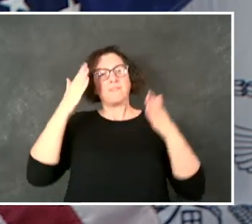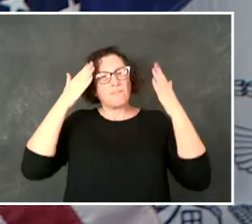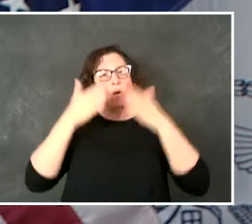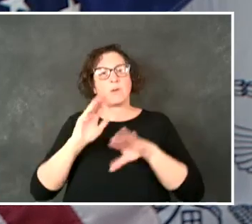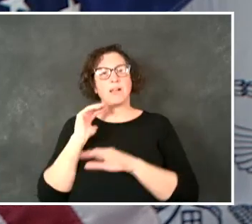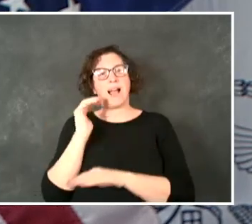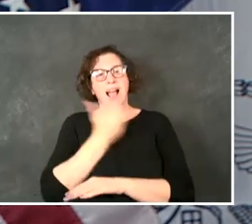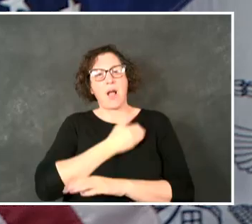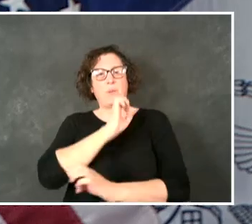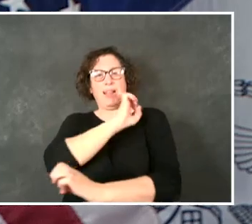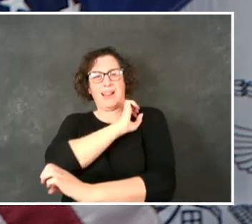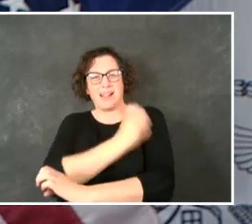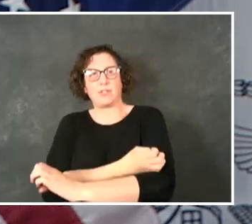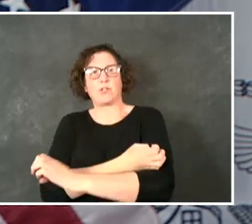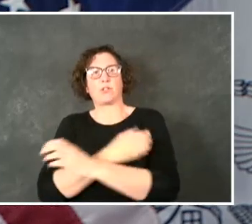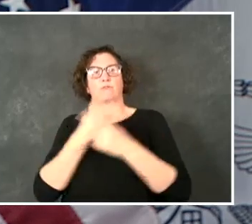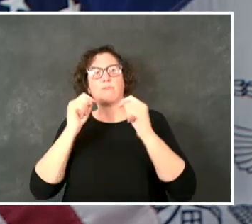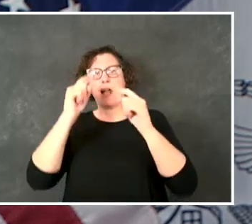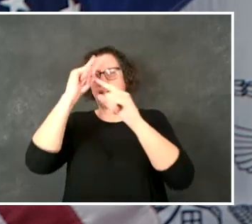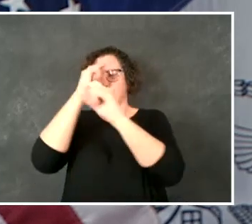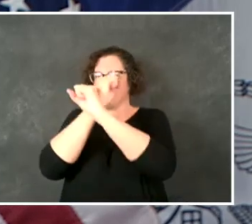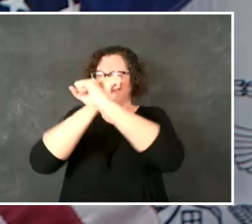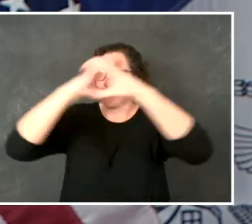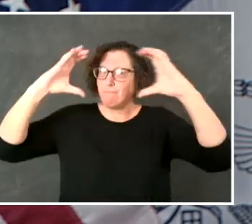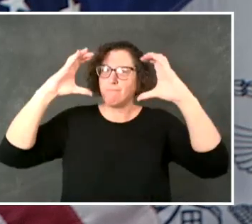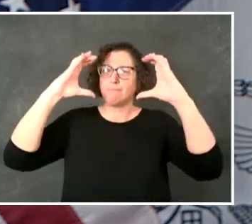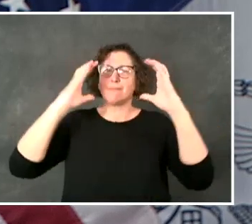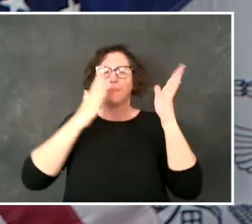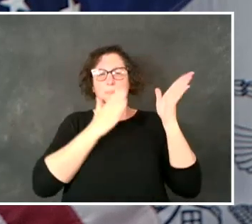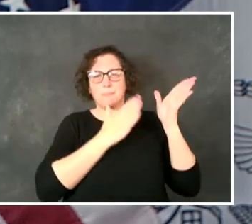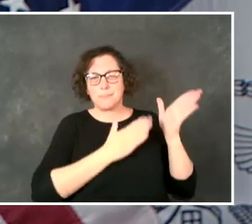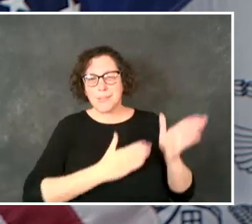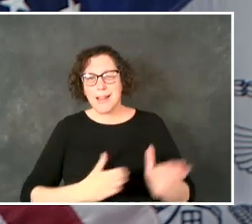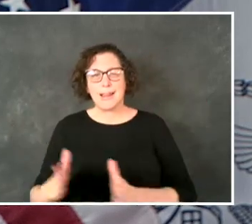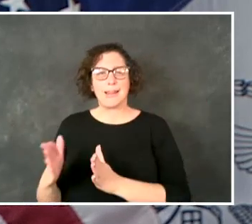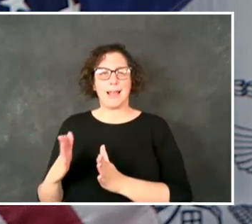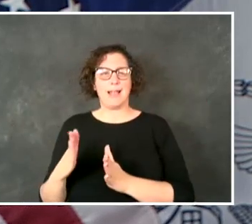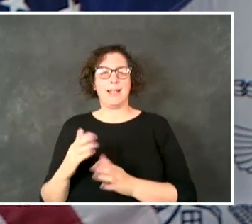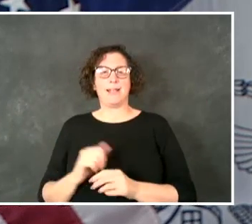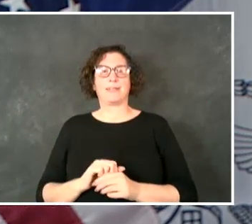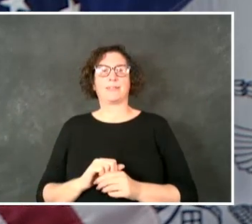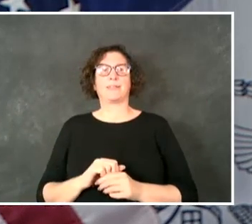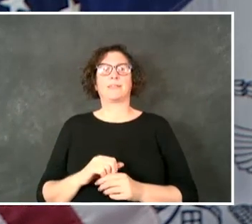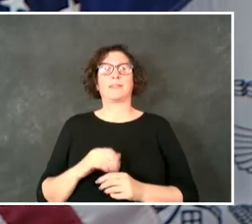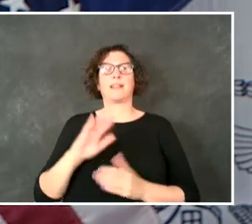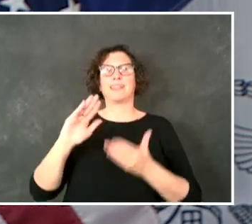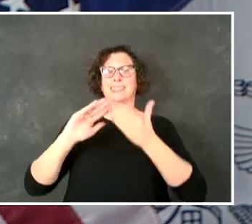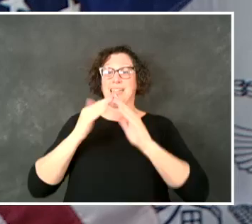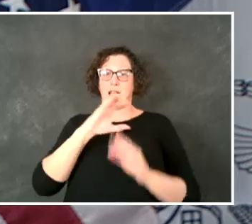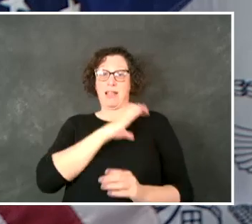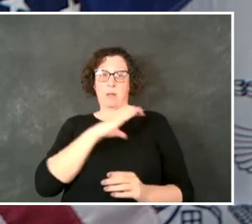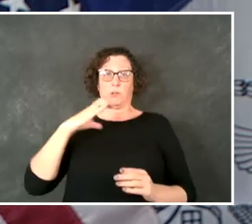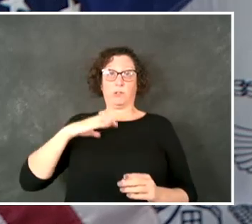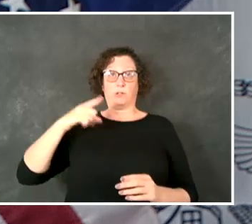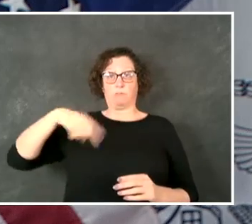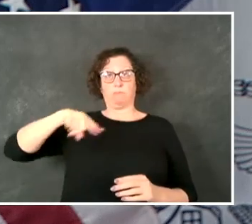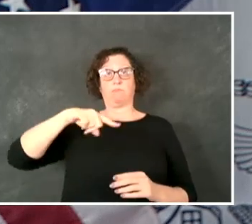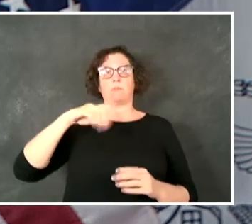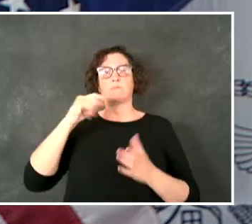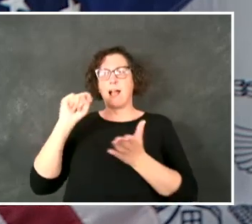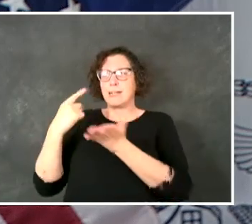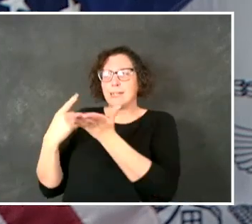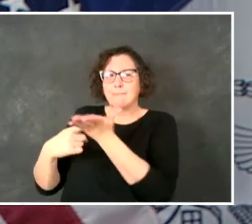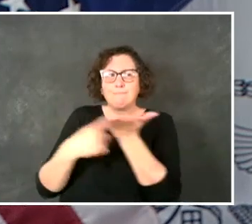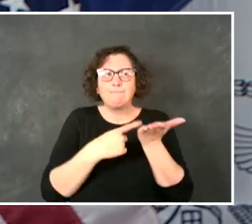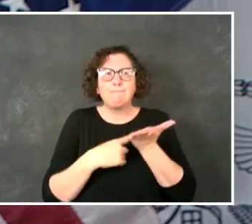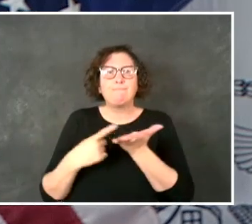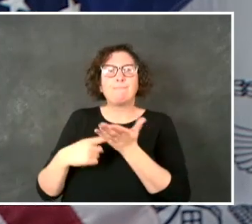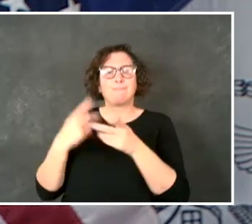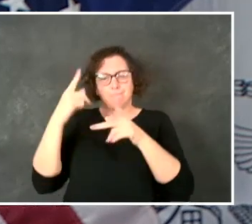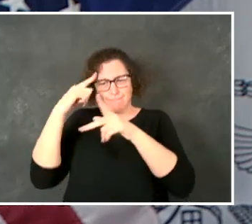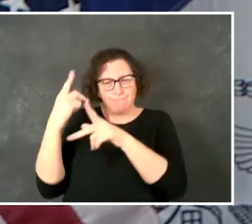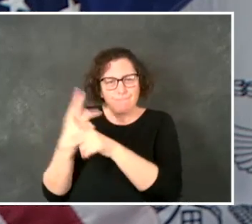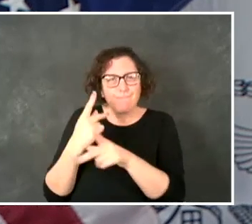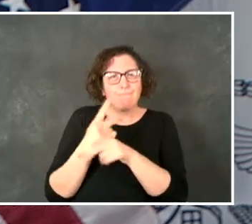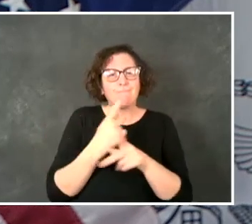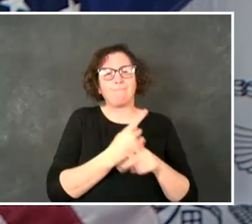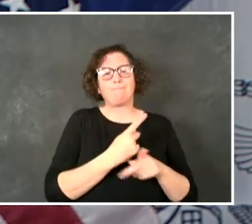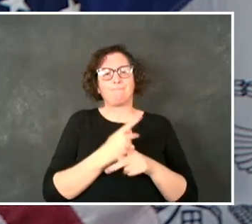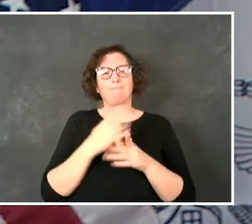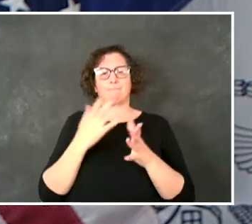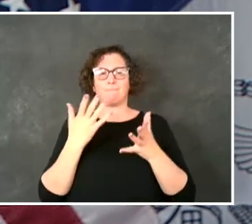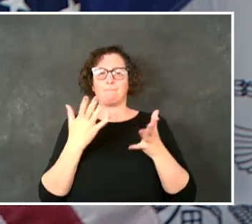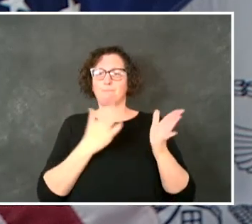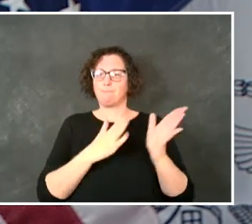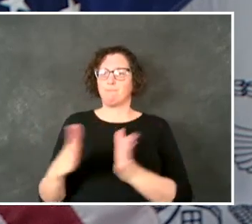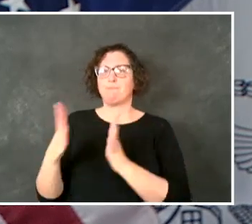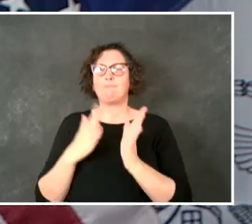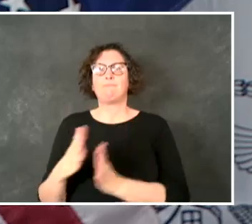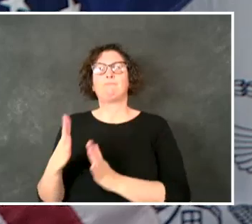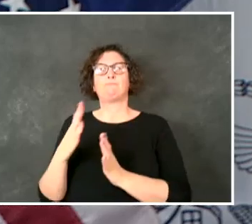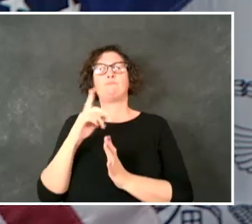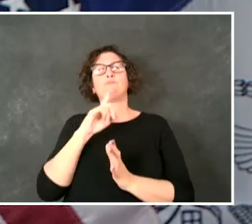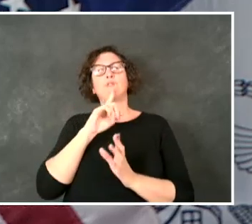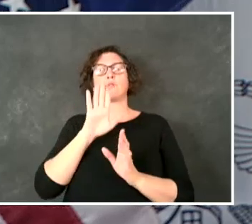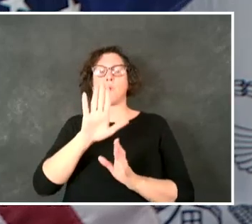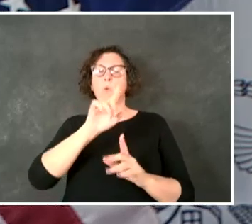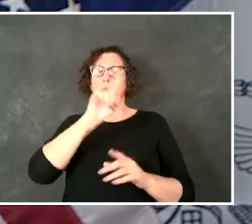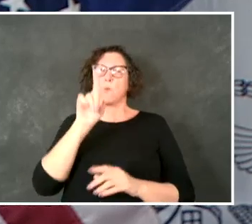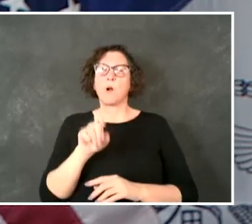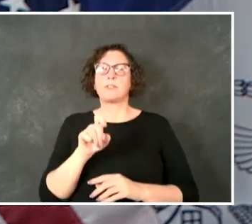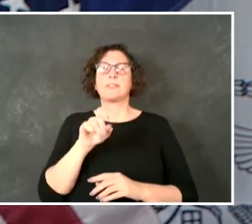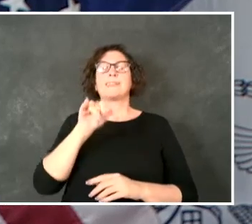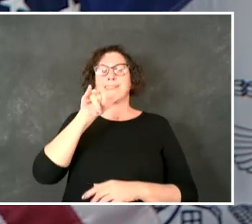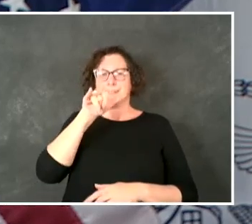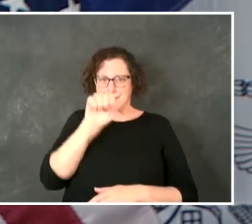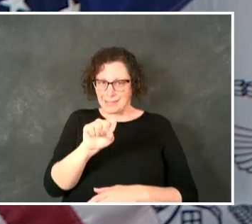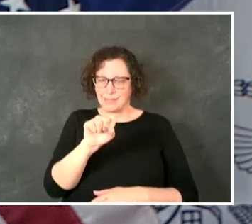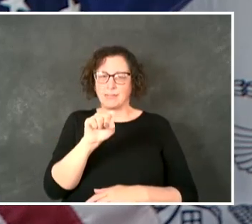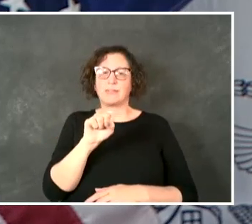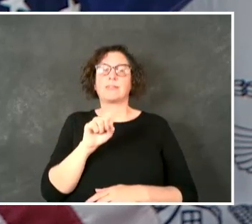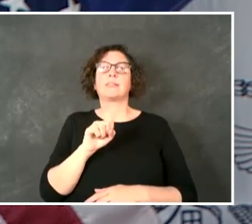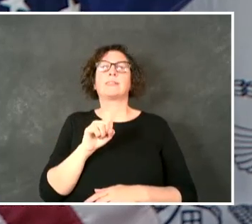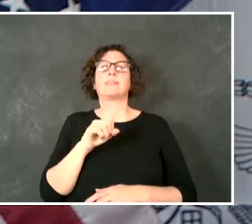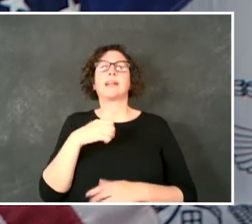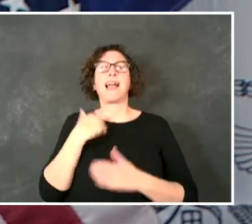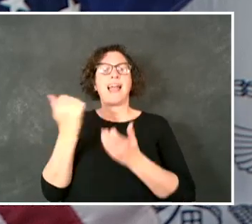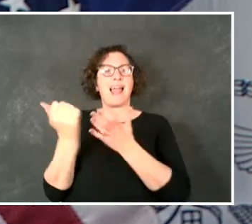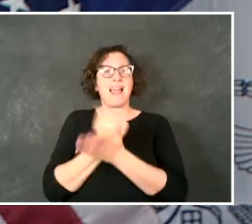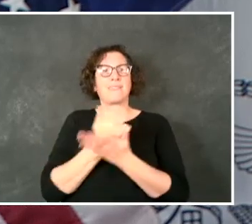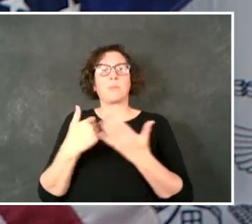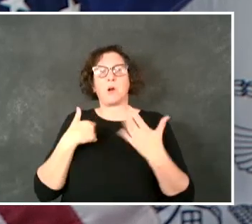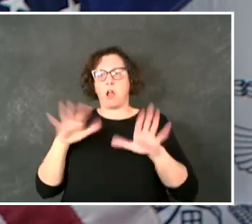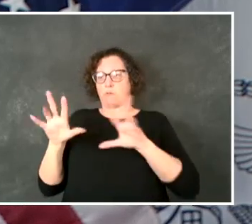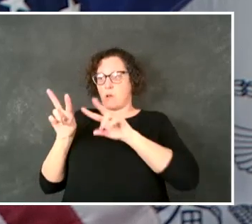STRAINS WILL TTHA